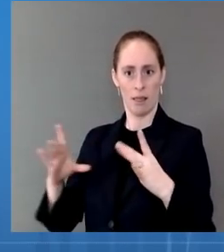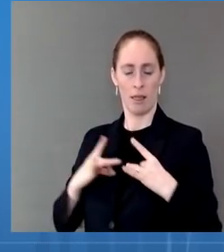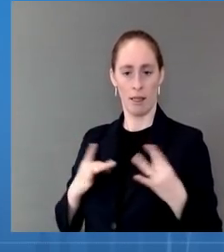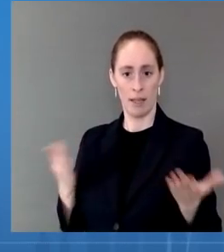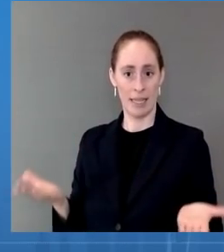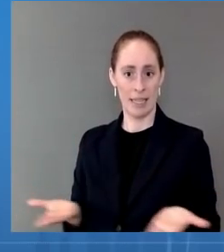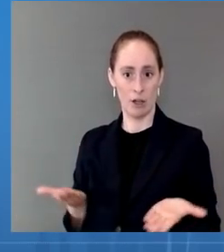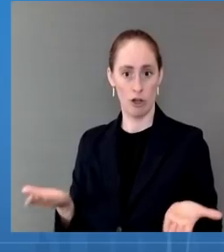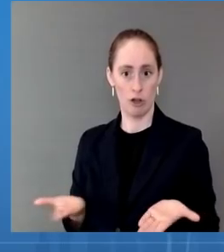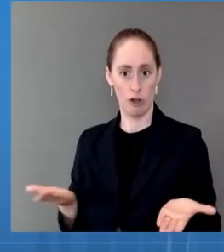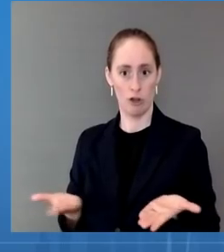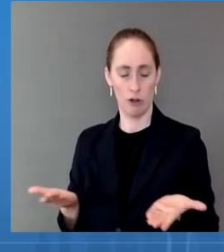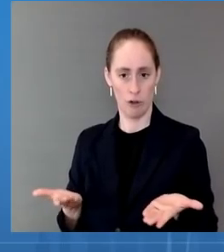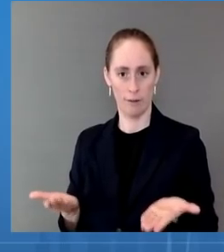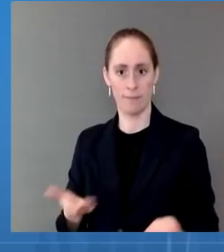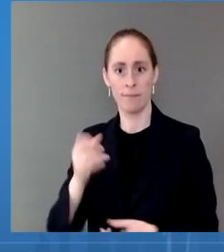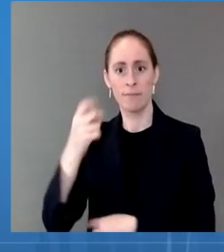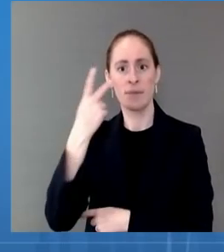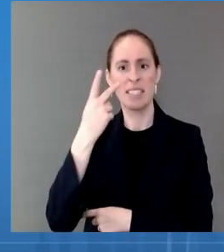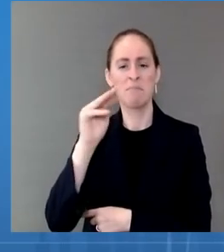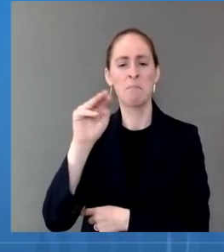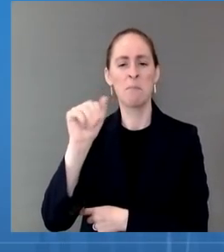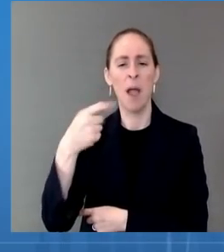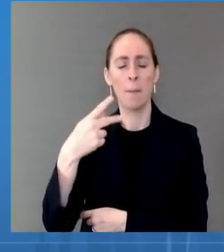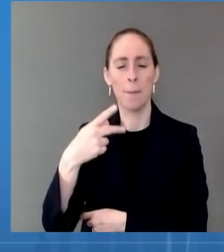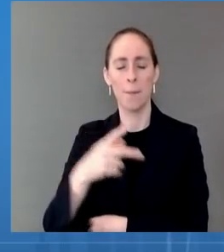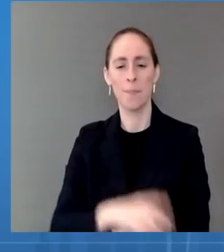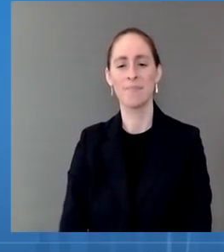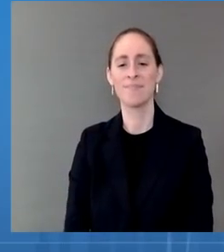25 states have reported confirmed cases of Omicron.